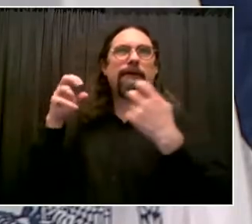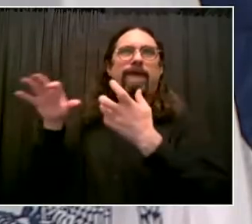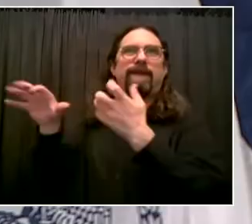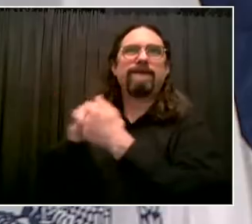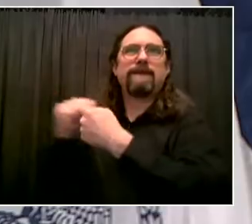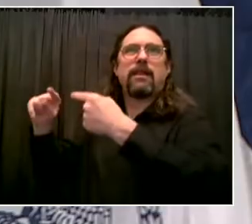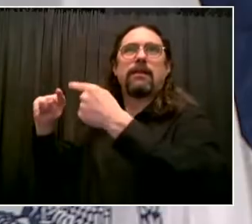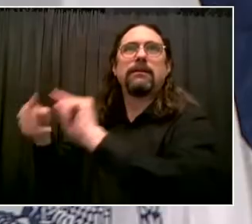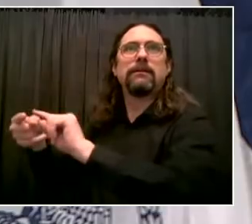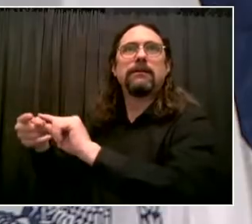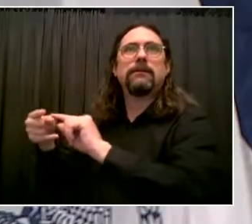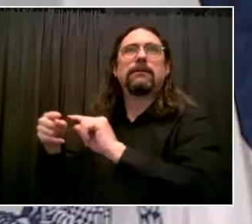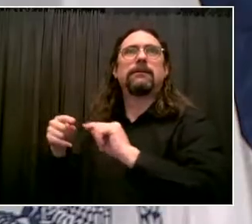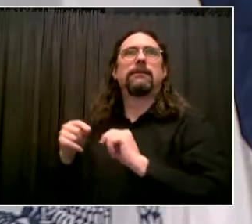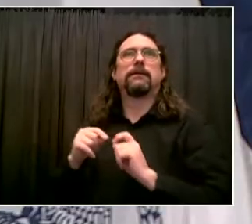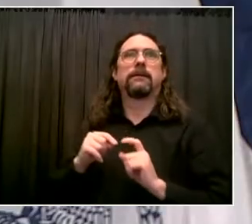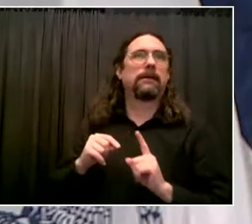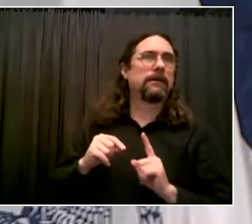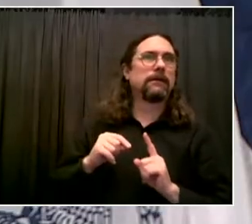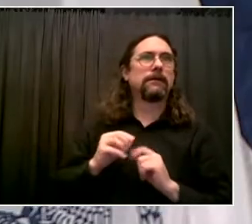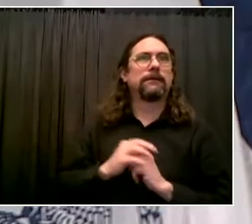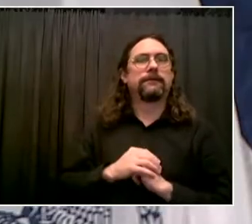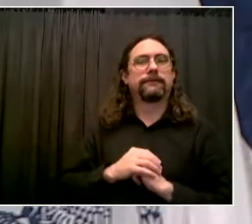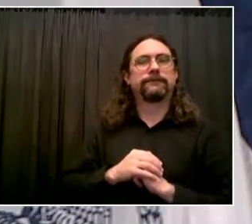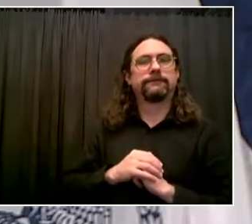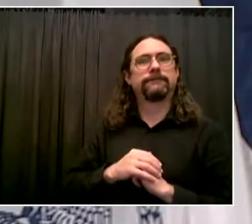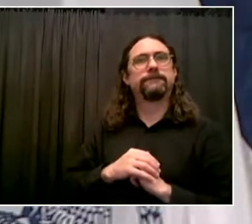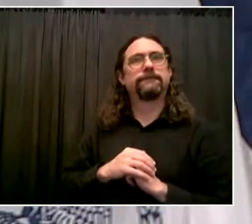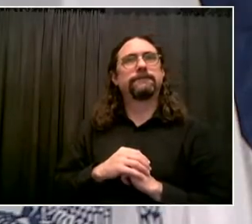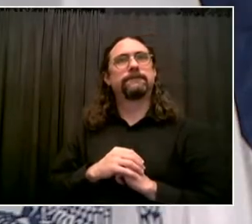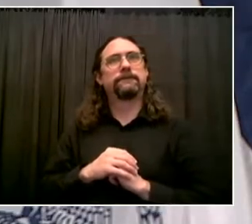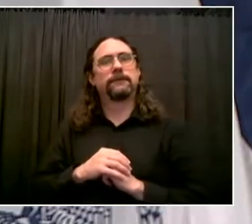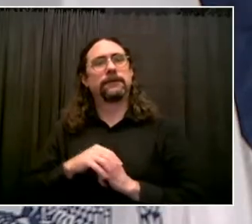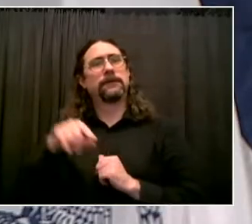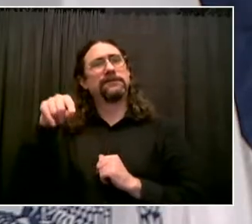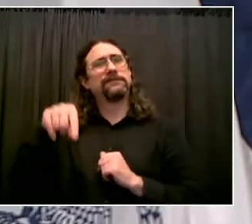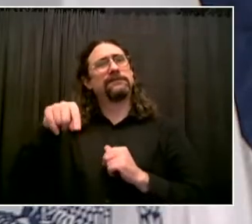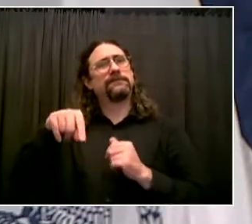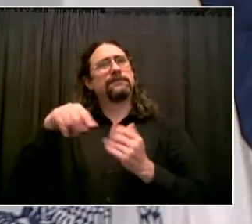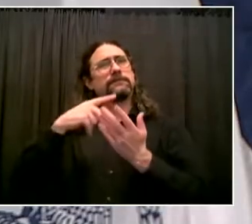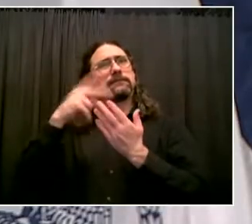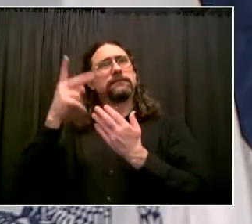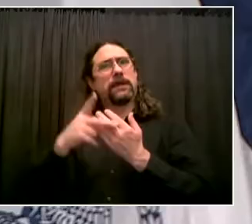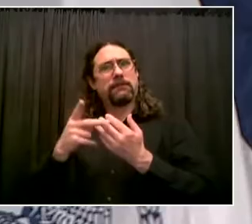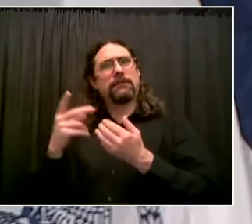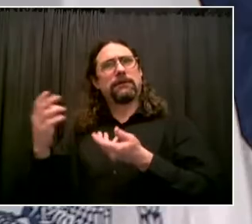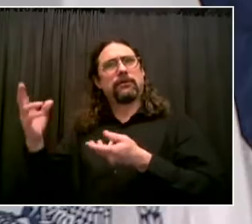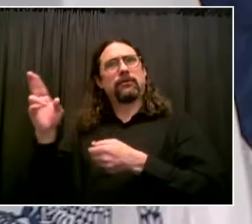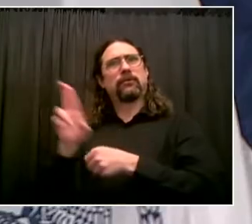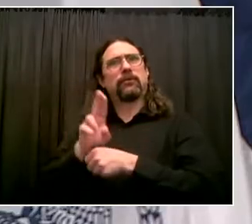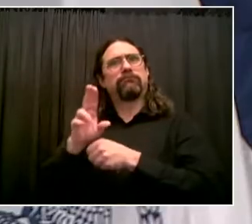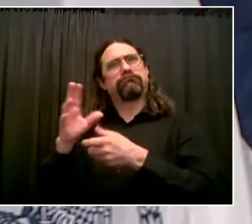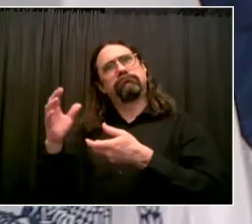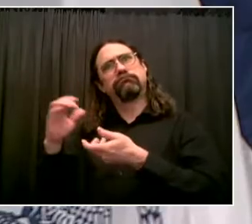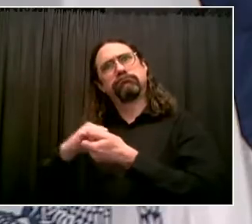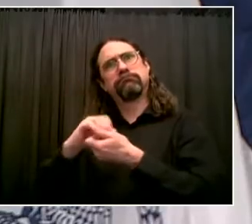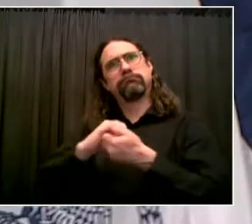ELEMENTS OF THE CITY GOVERNMENT TO WORK TOGETHER TO ADDRESS A